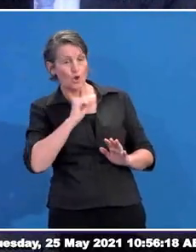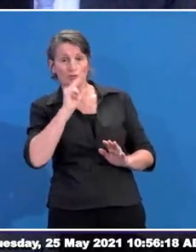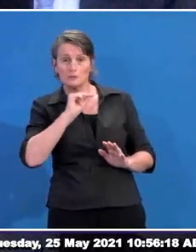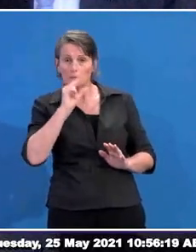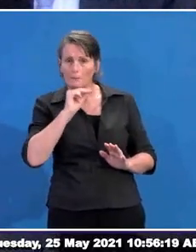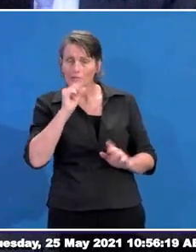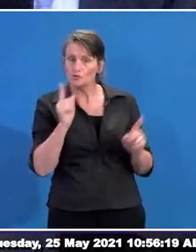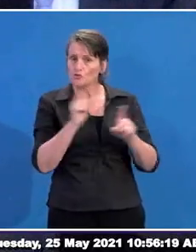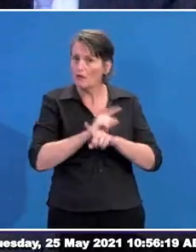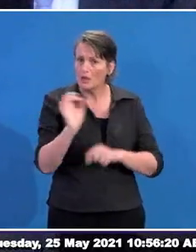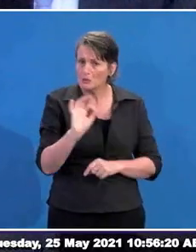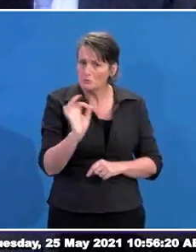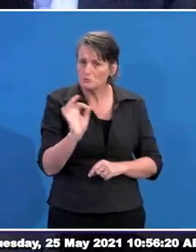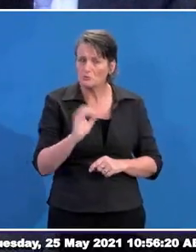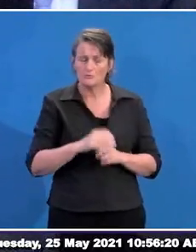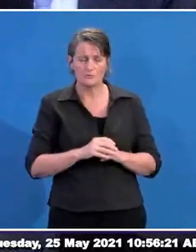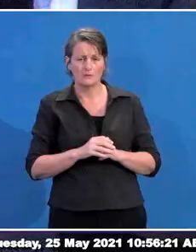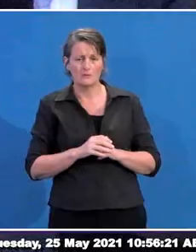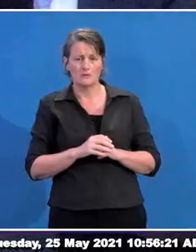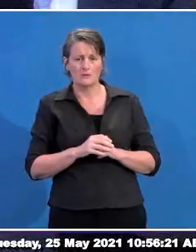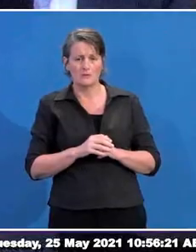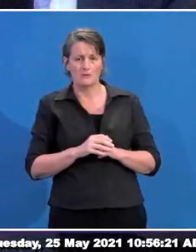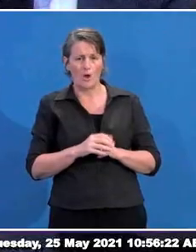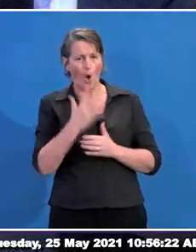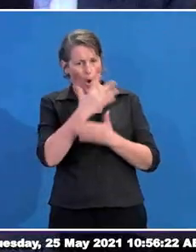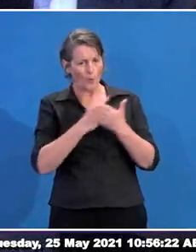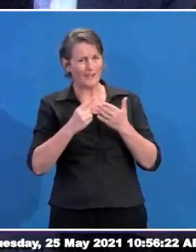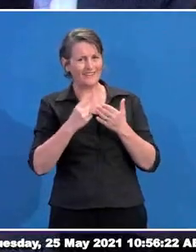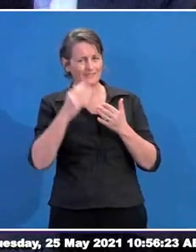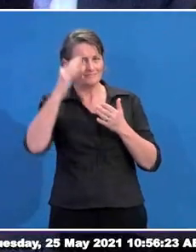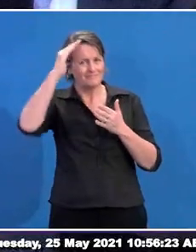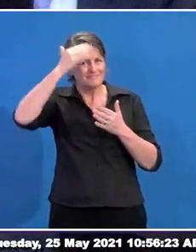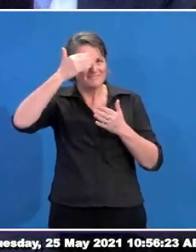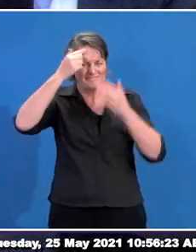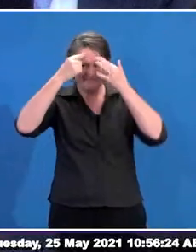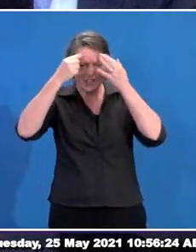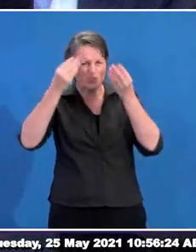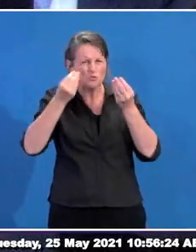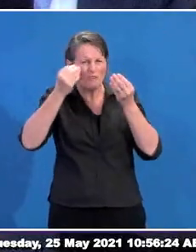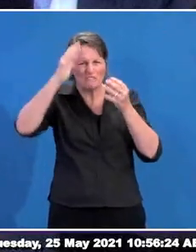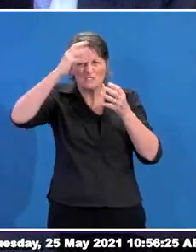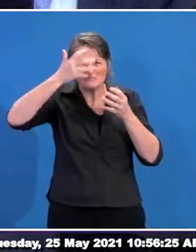There was nothing else apart from this soft mass on her forehead.